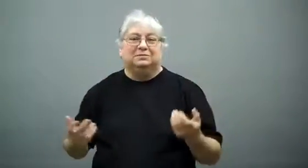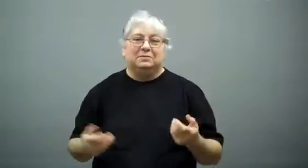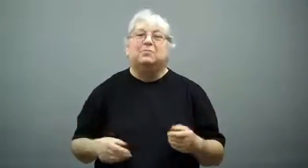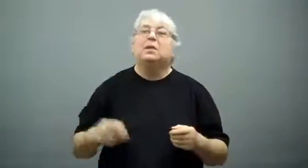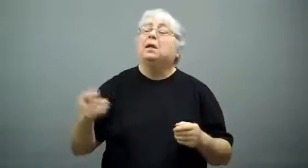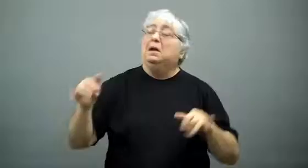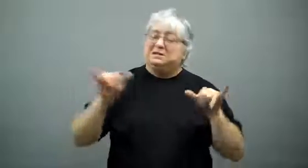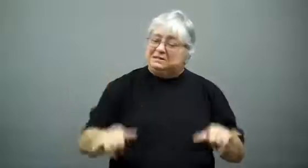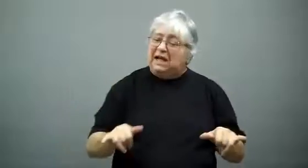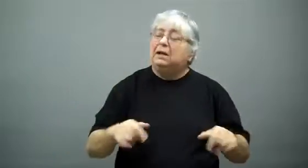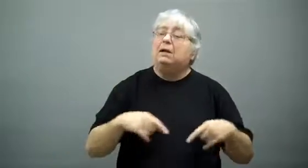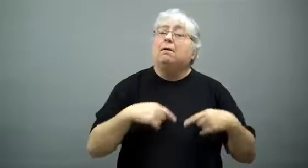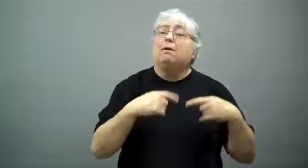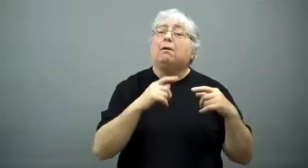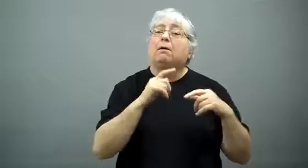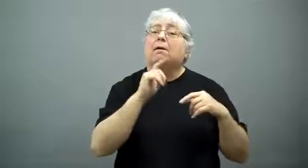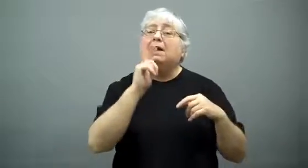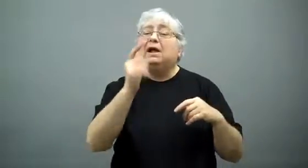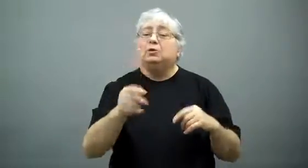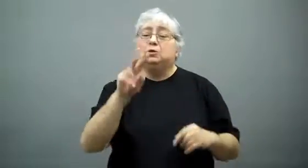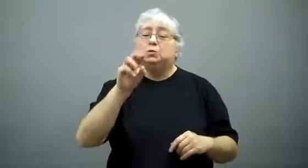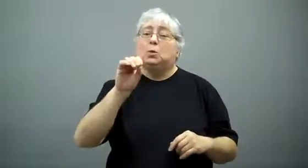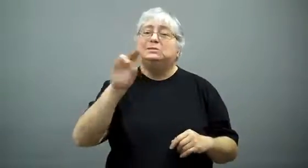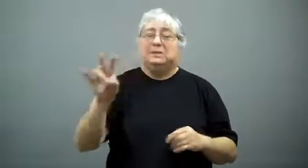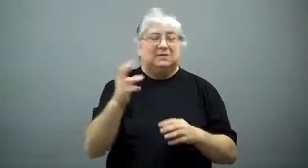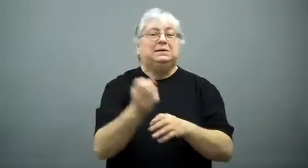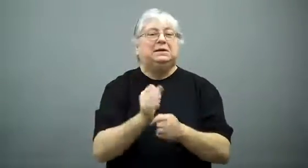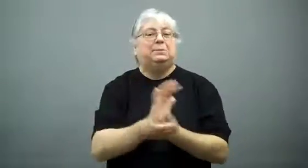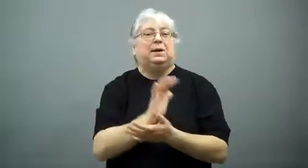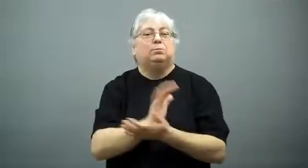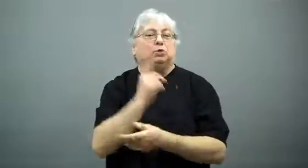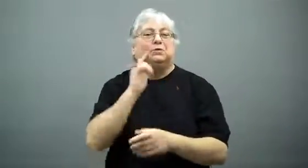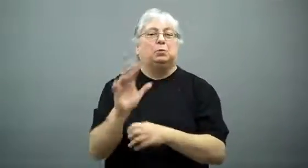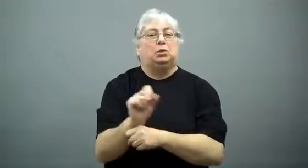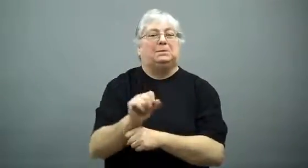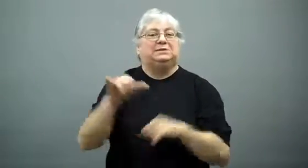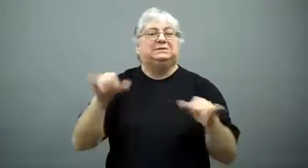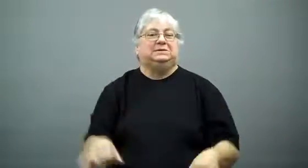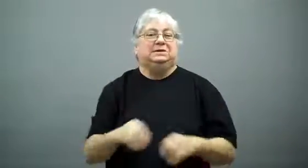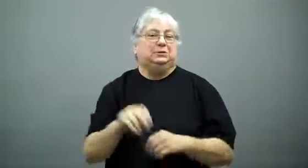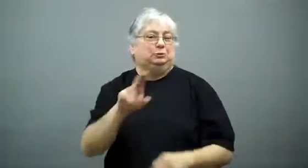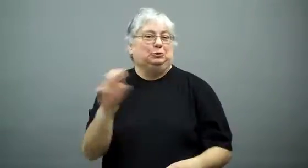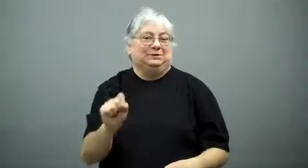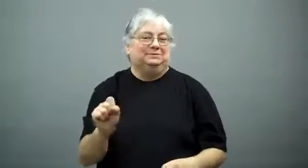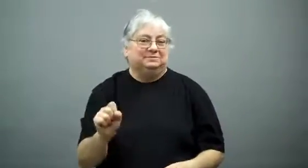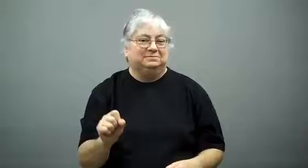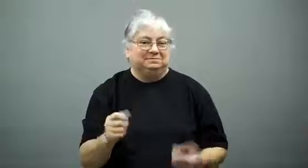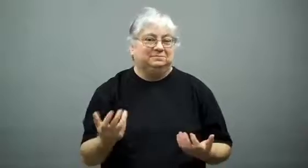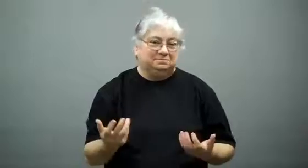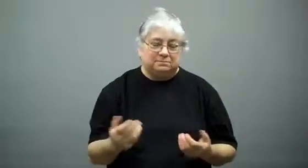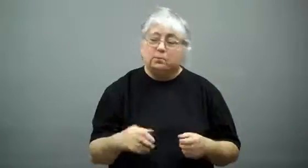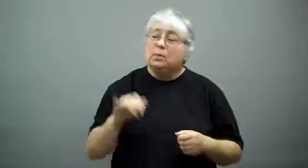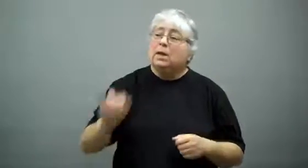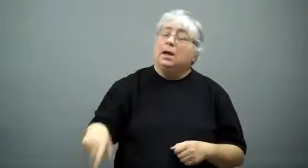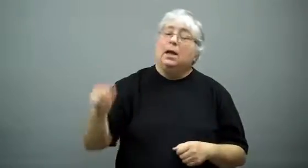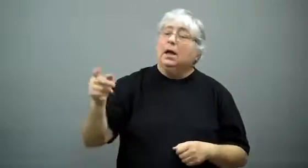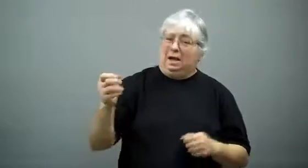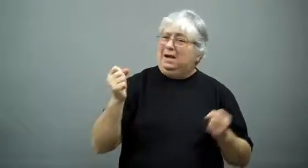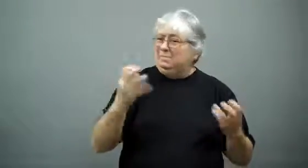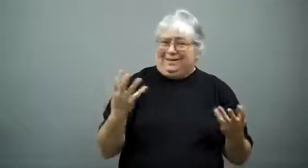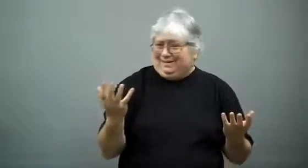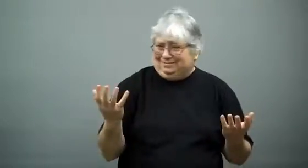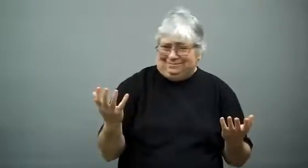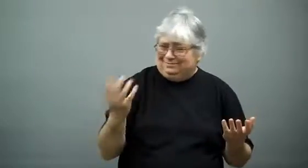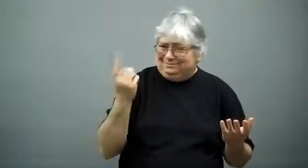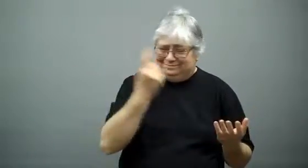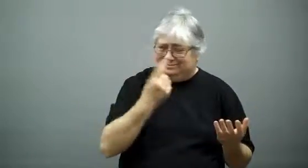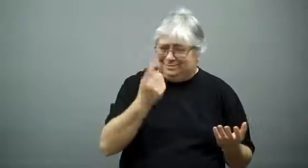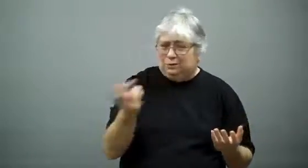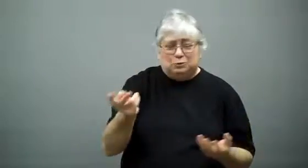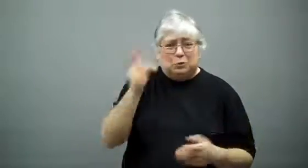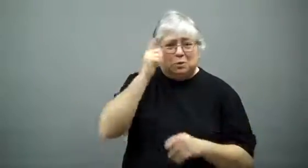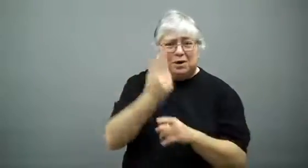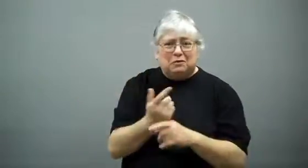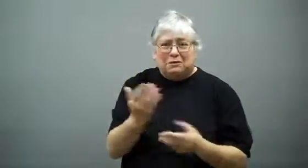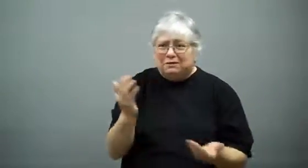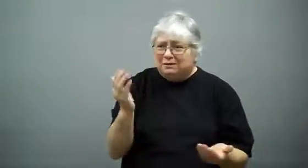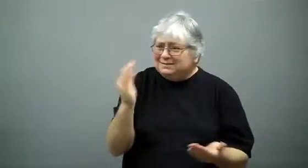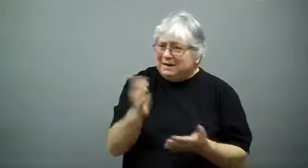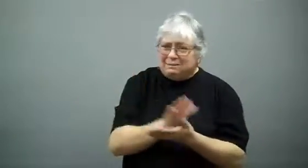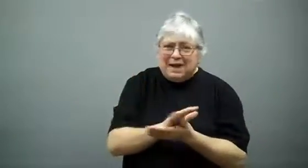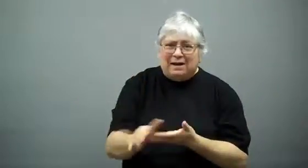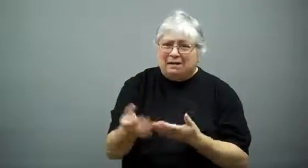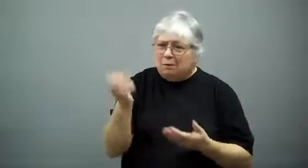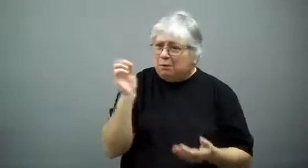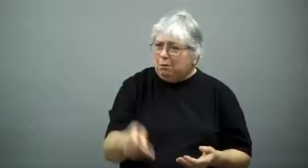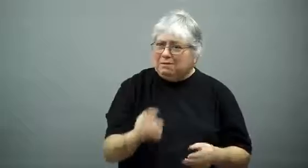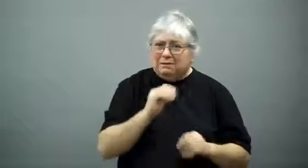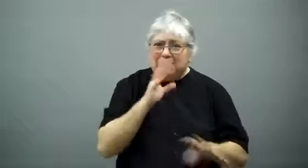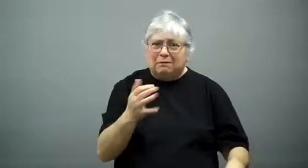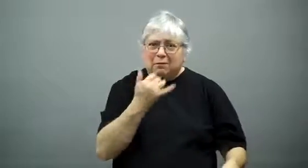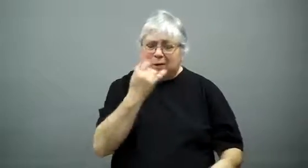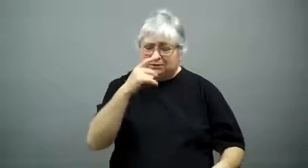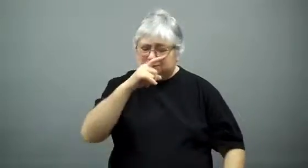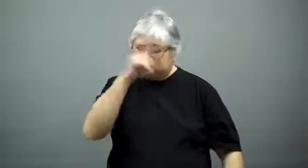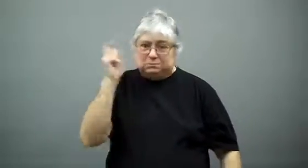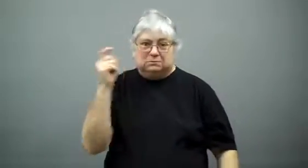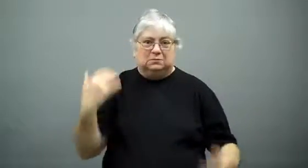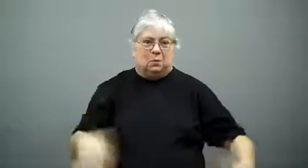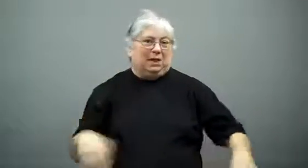They were granted permanent residency in 2007.